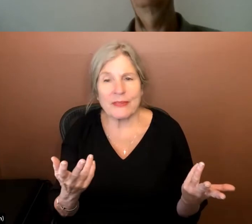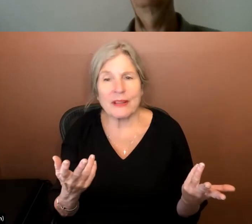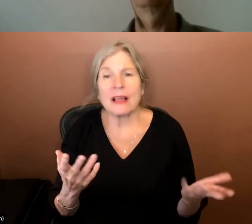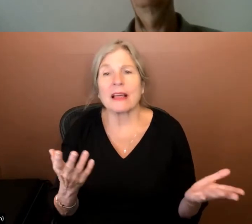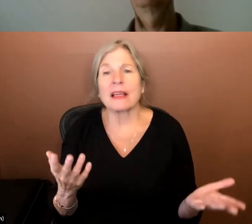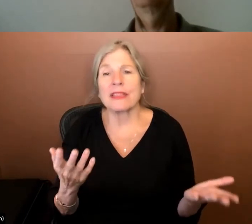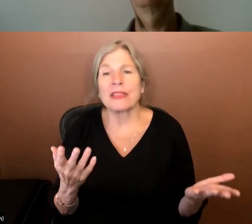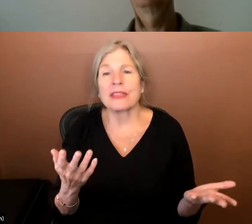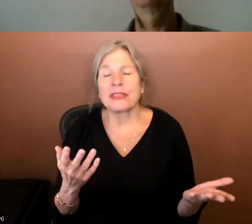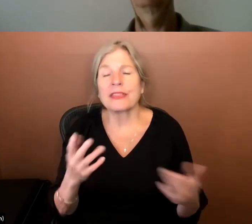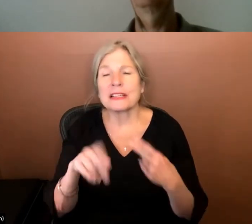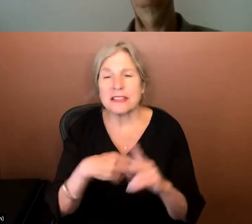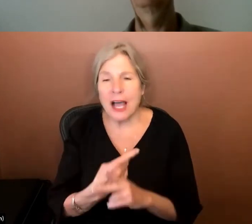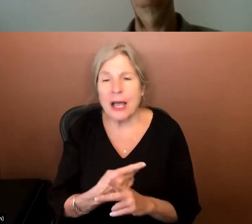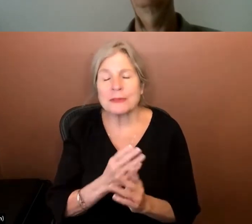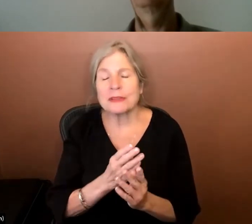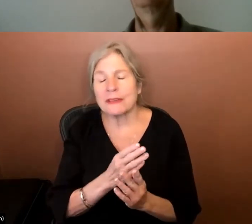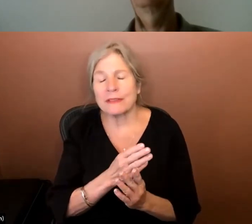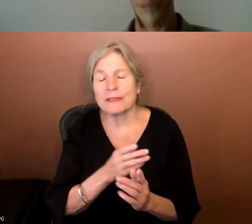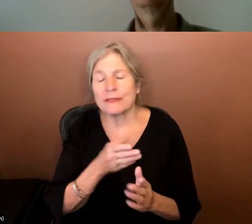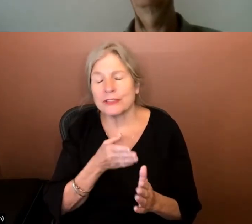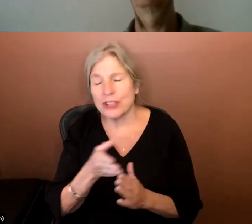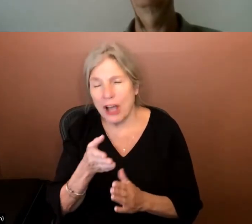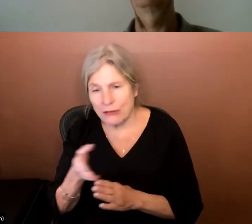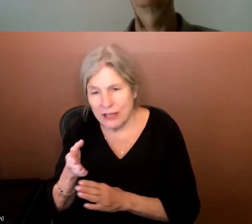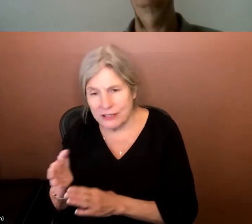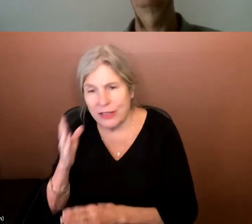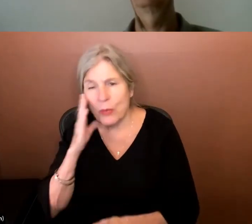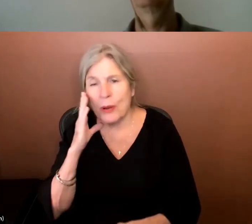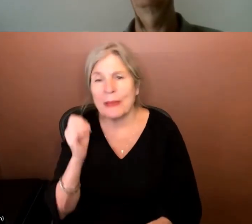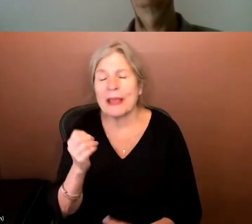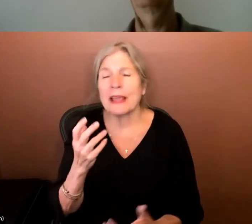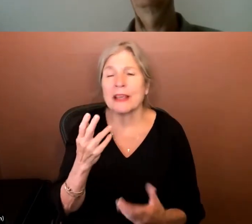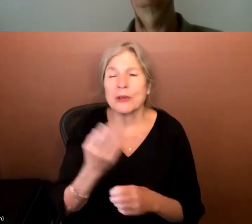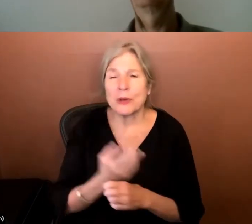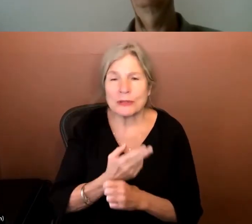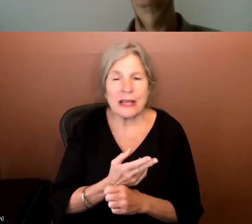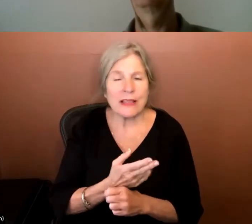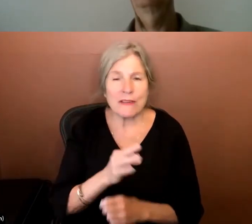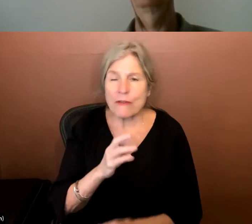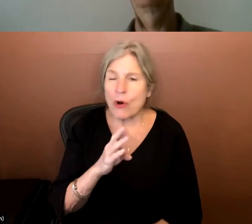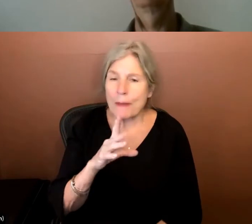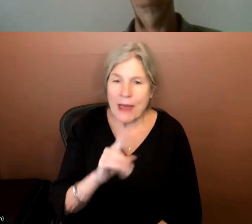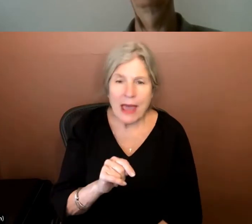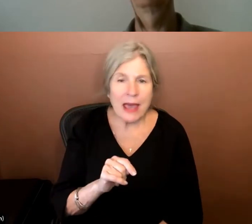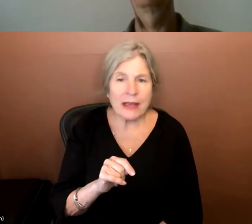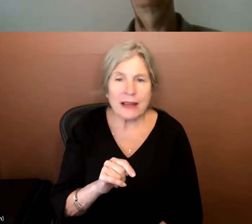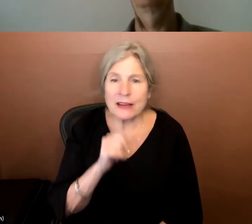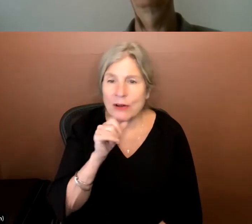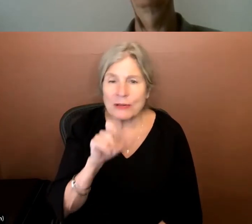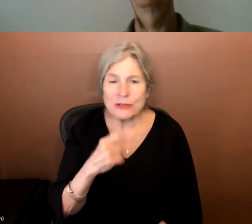the types of genres that are going to be utilizing this format I think I don't need to tell this audience are only